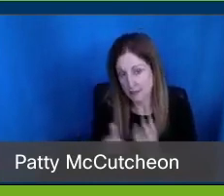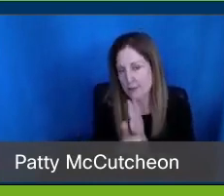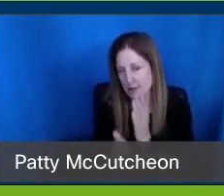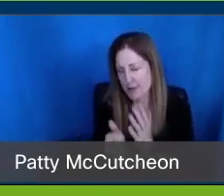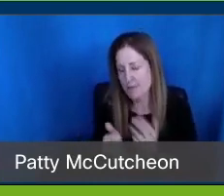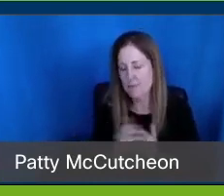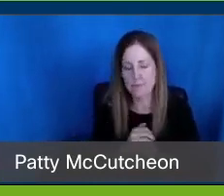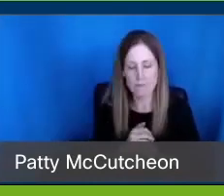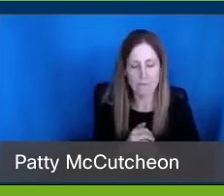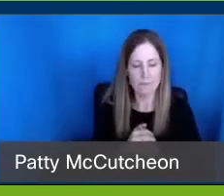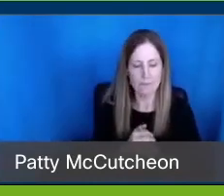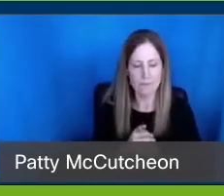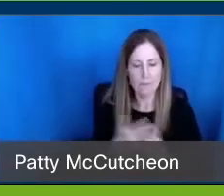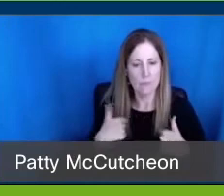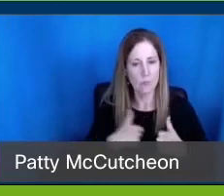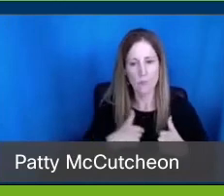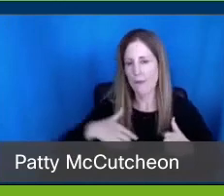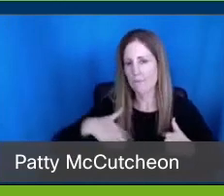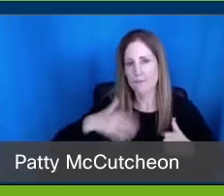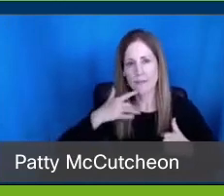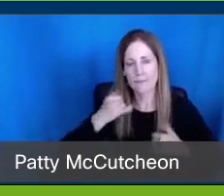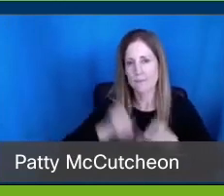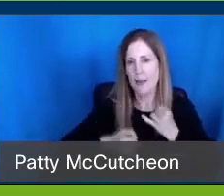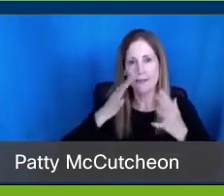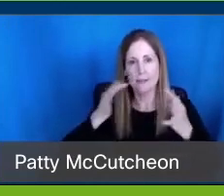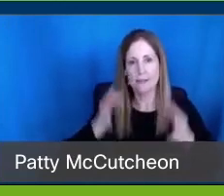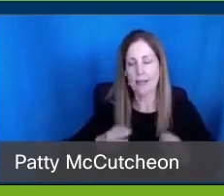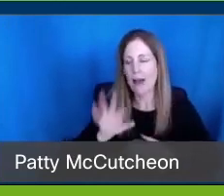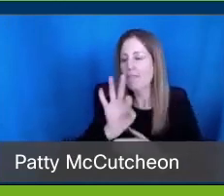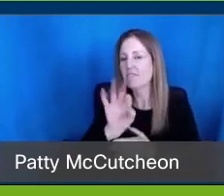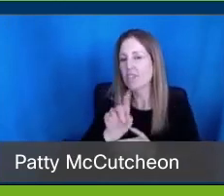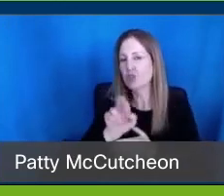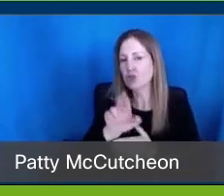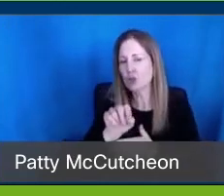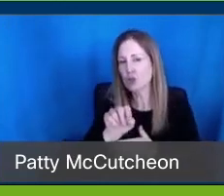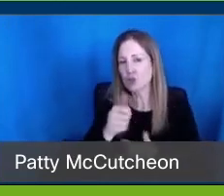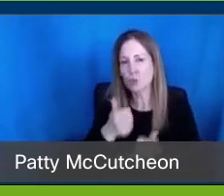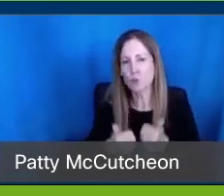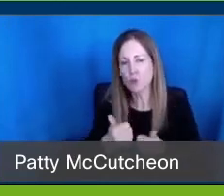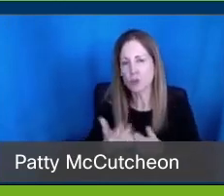We haven't finally decided what all the features will be, and at this point, I don't know that they'll involve